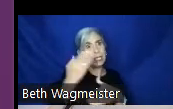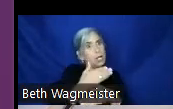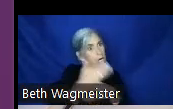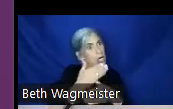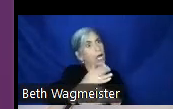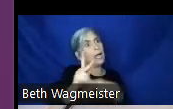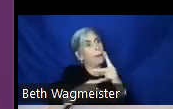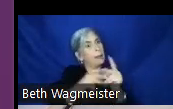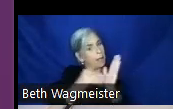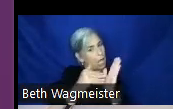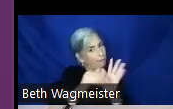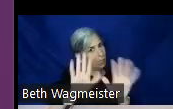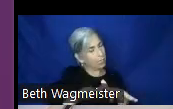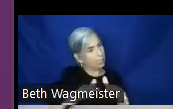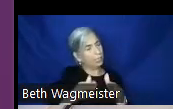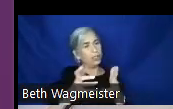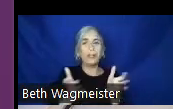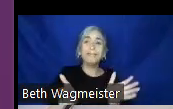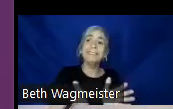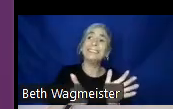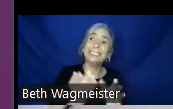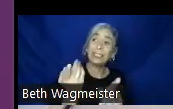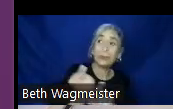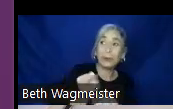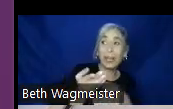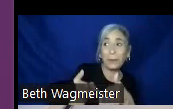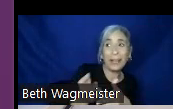You want to nudge the right way, as you say. >> SUSANNA LAURIN: It is absolutely a balance.